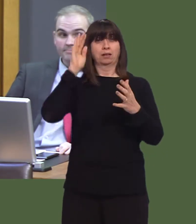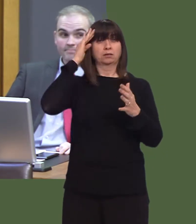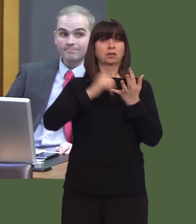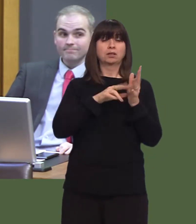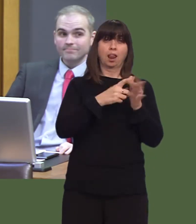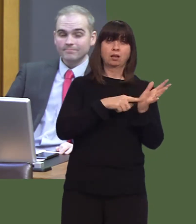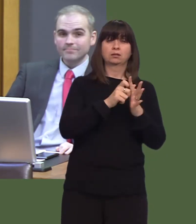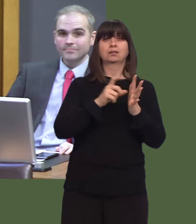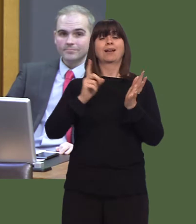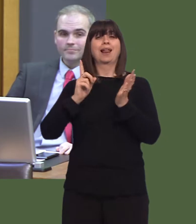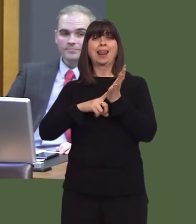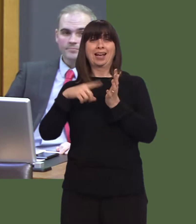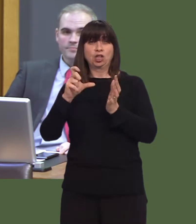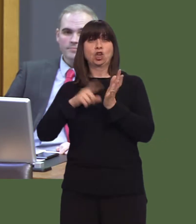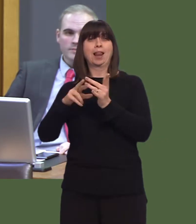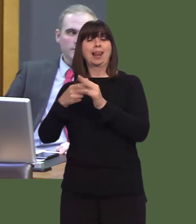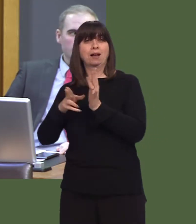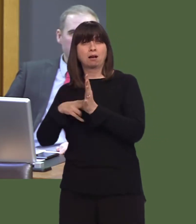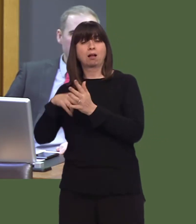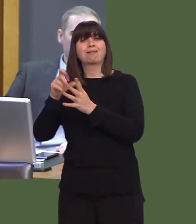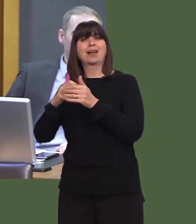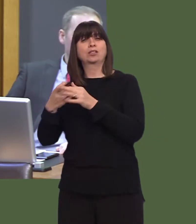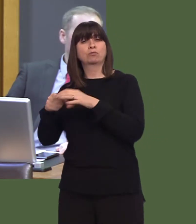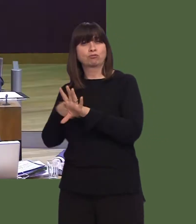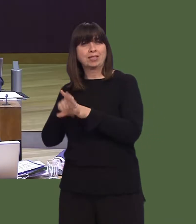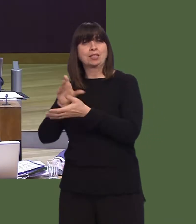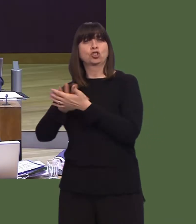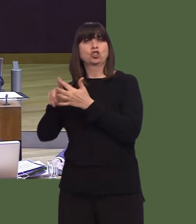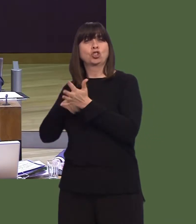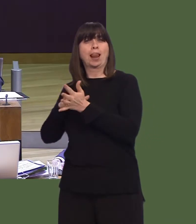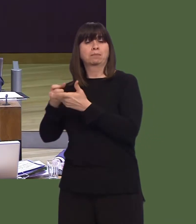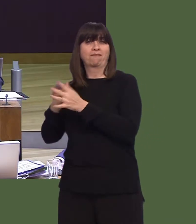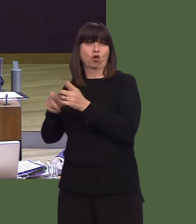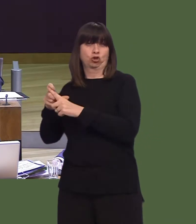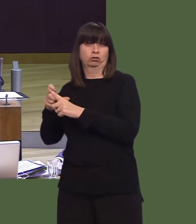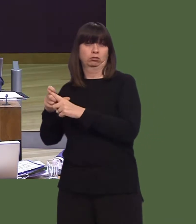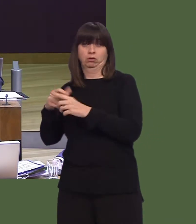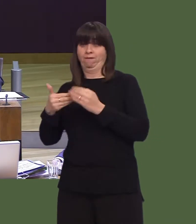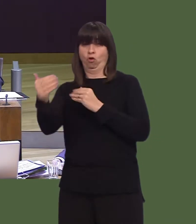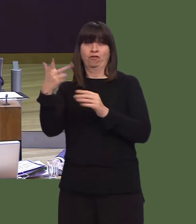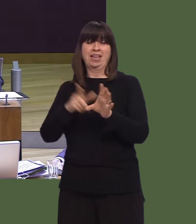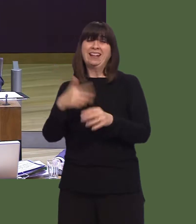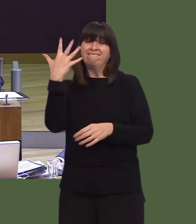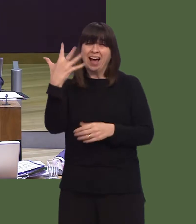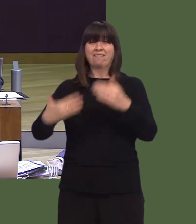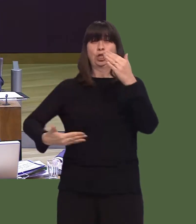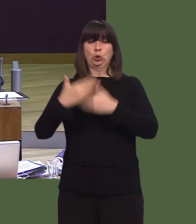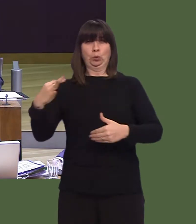Lancashire, Lincoln, Canterbury and Chelmsford over the next three yearsófive new medical